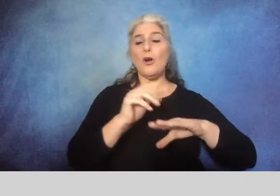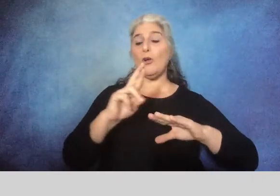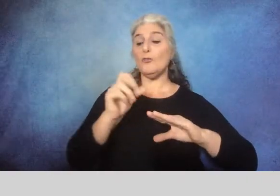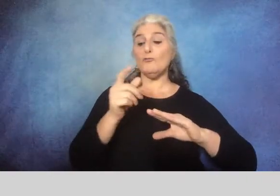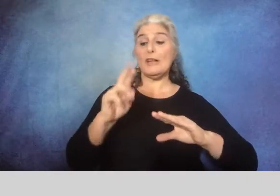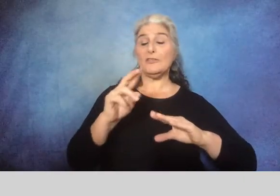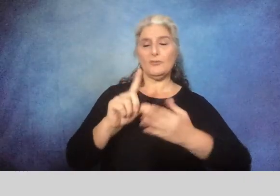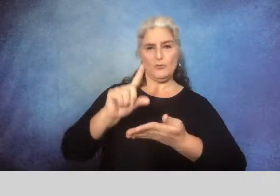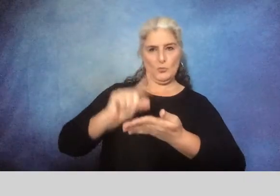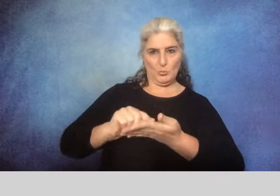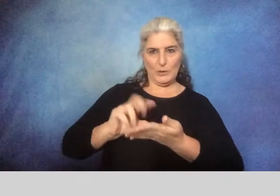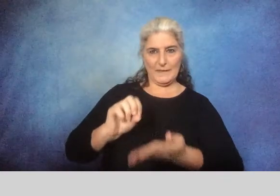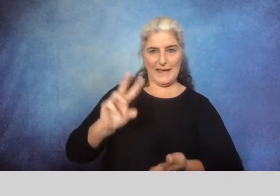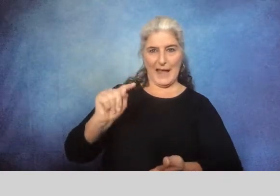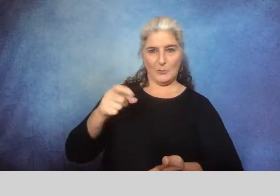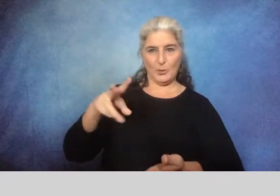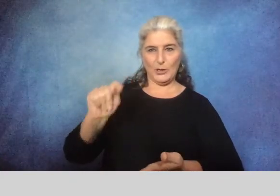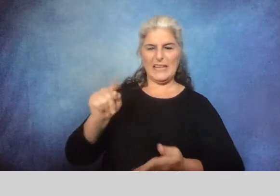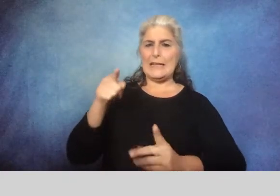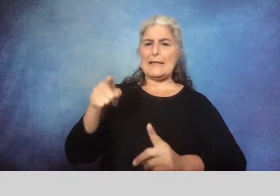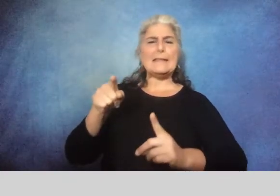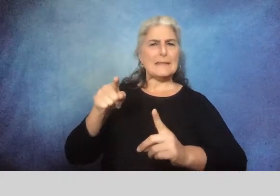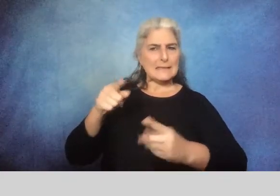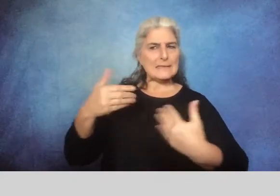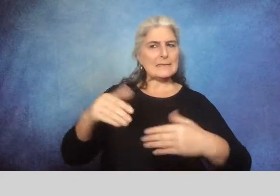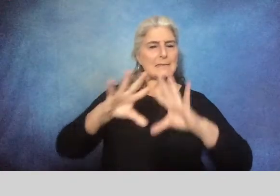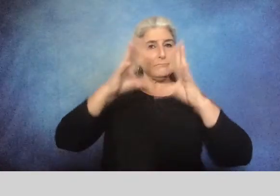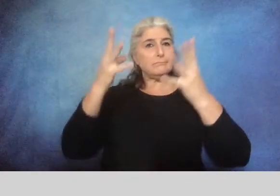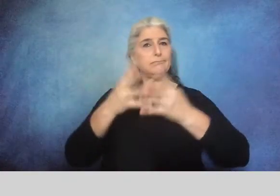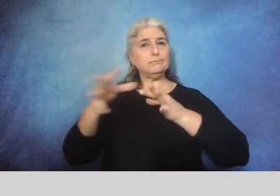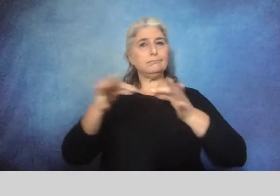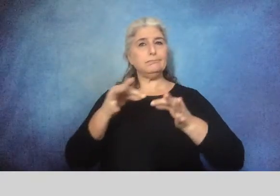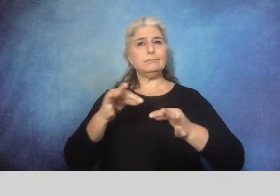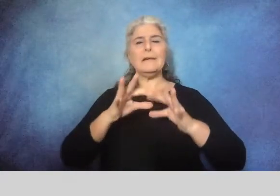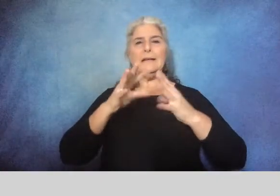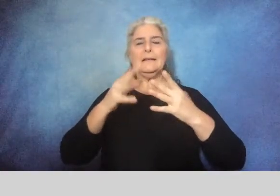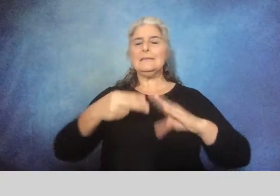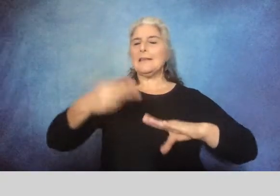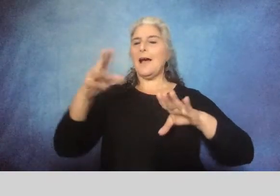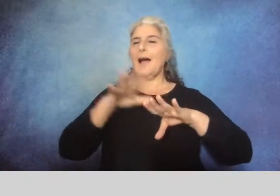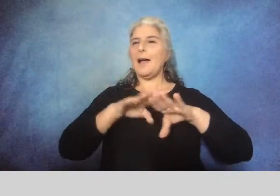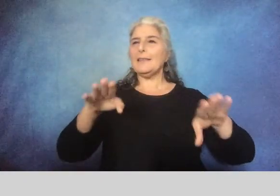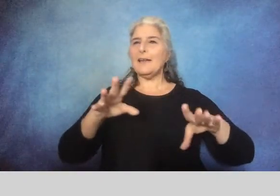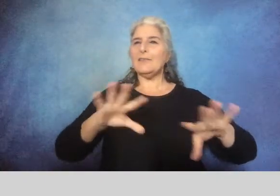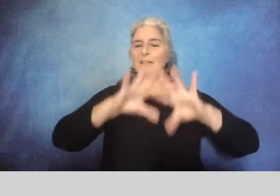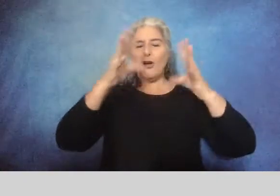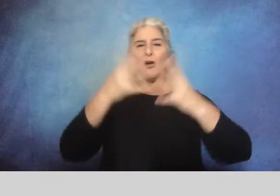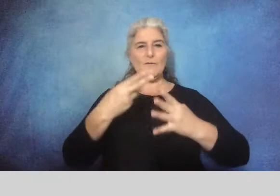This is the very high level overview of the host file. We'll come to see later how each